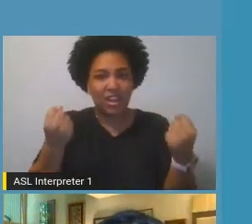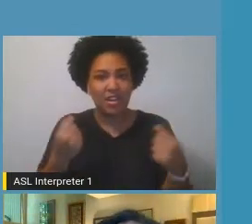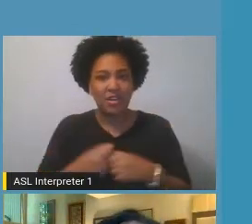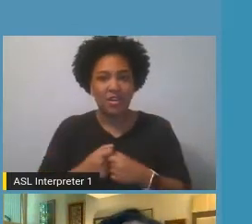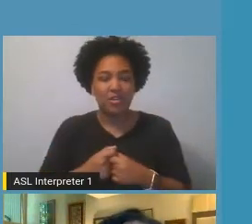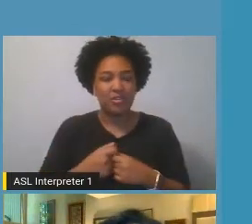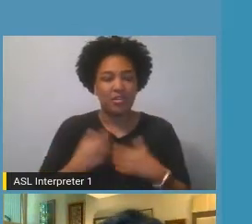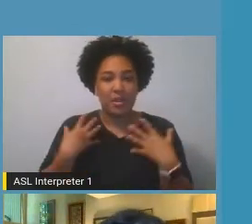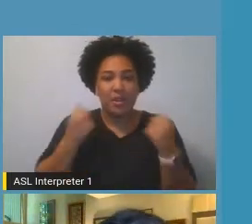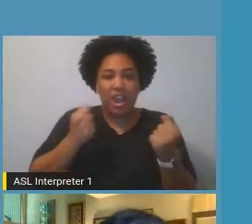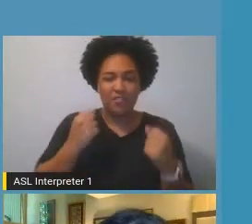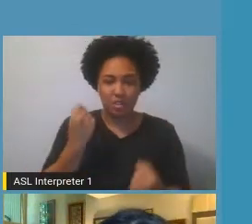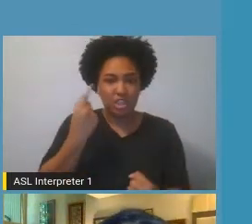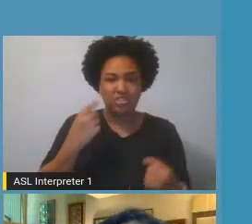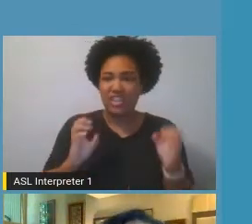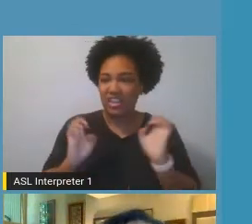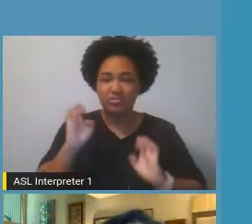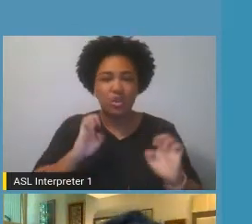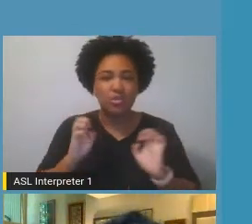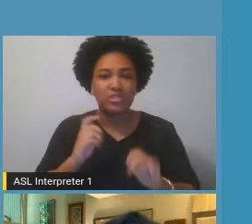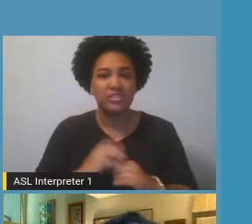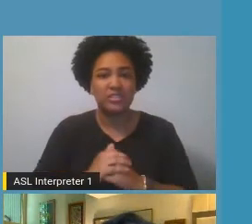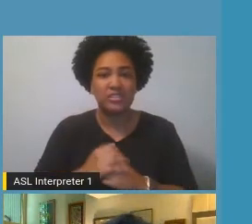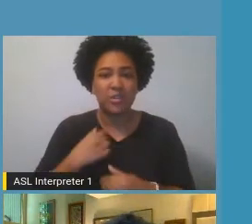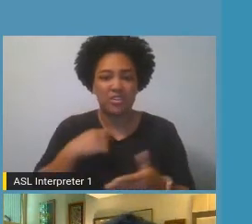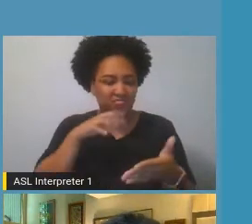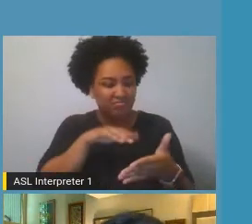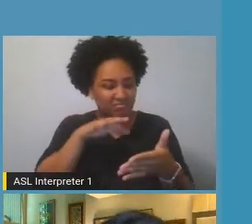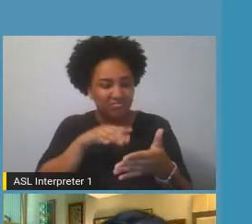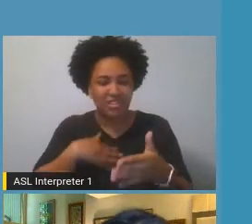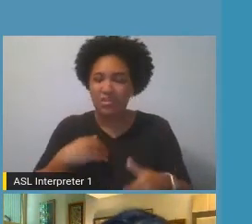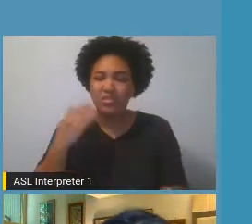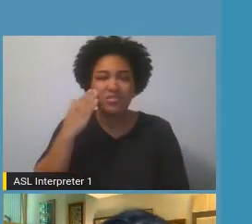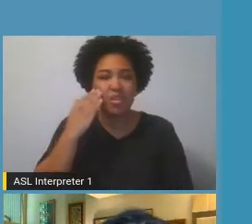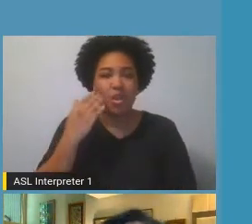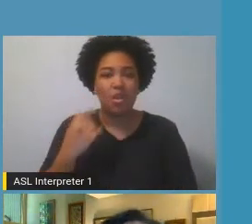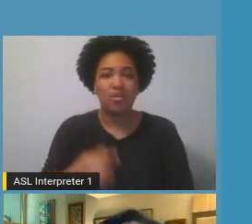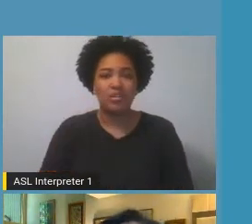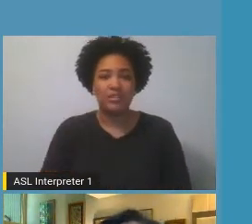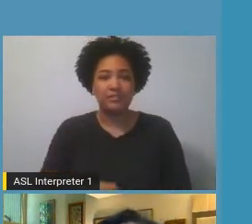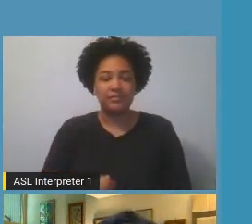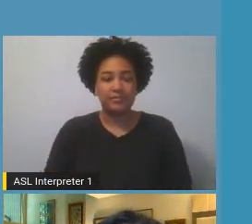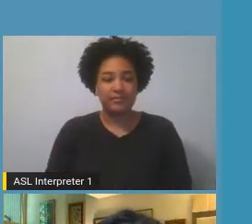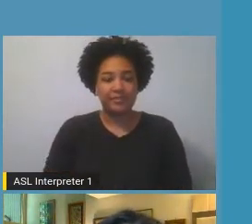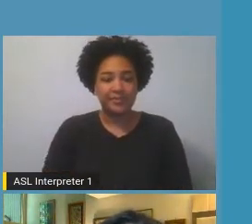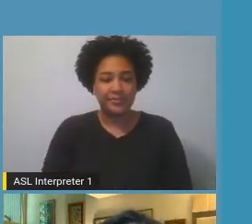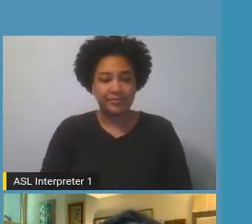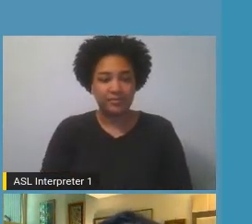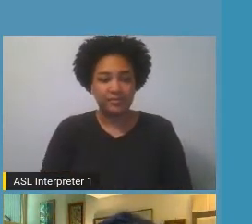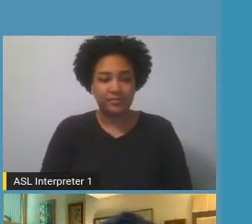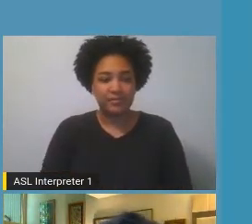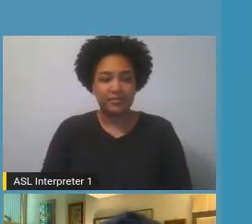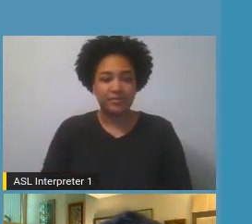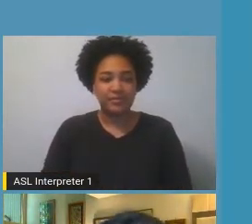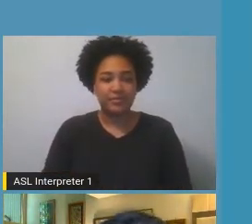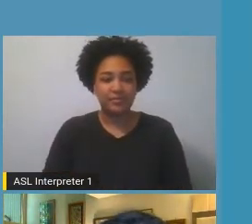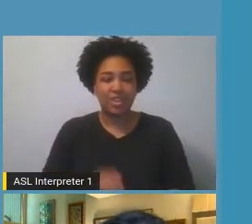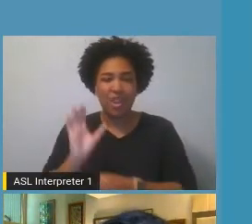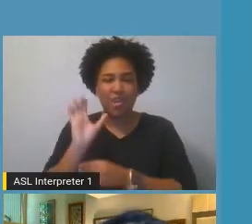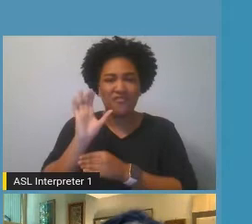contemplative, even when our doors were closed and forced to stop what we were doing we remain